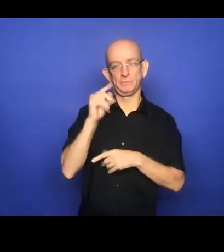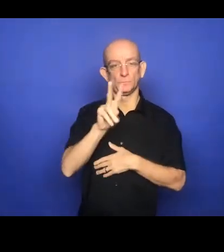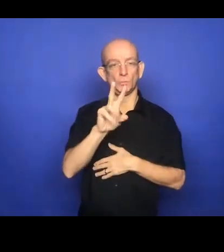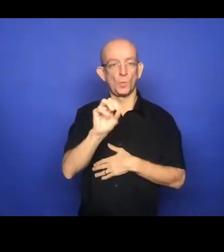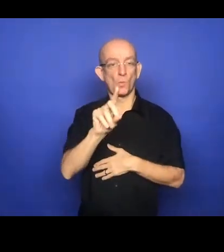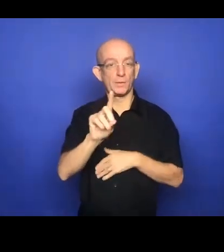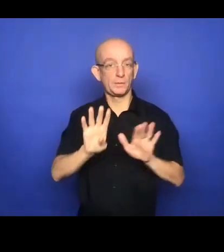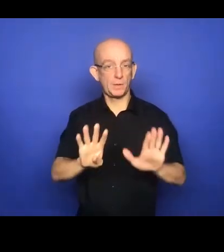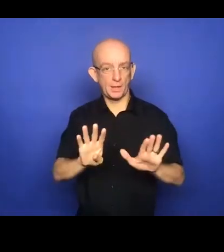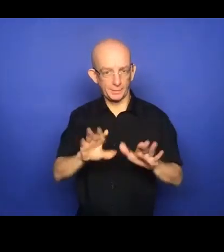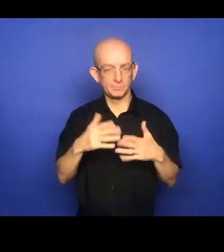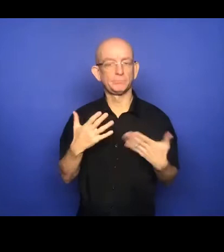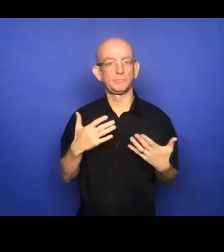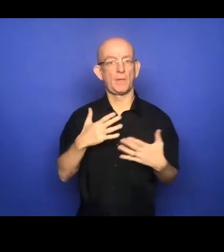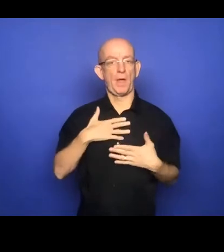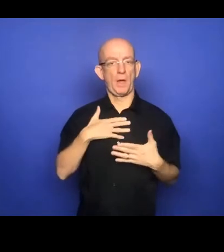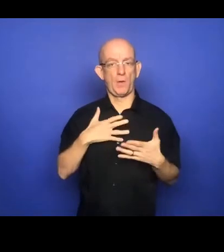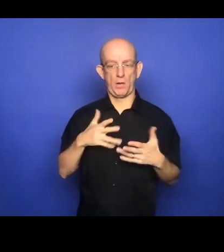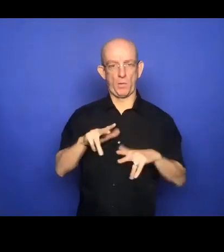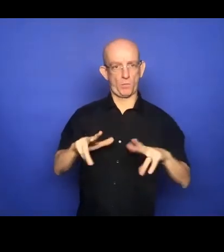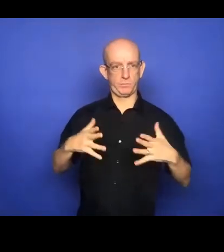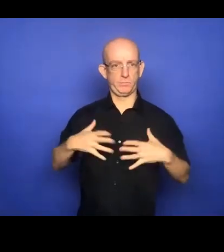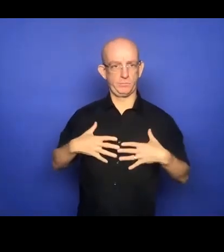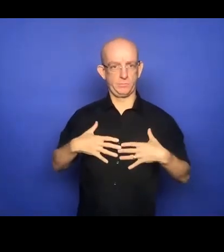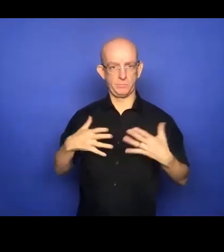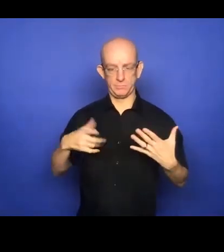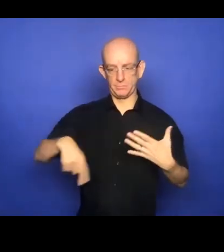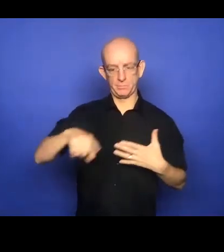persons with disabilities are involved and also share our experiences in